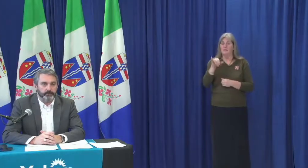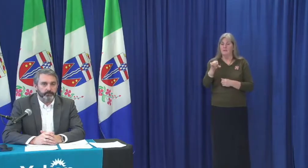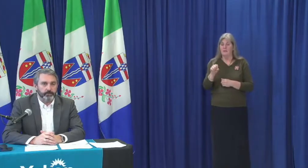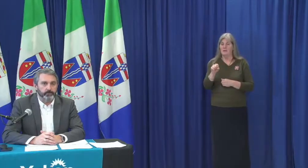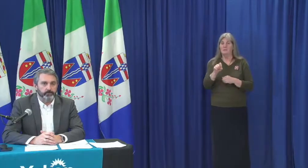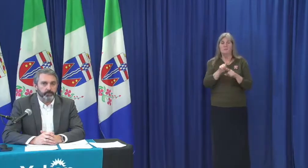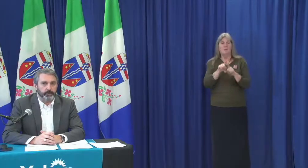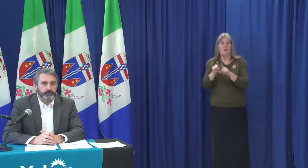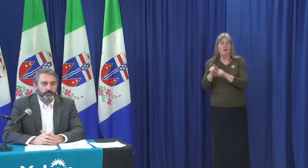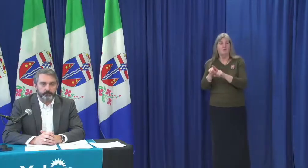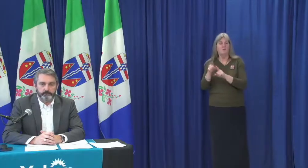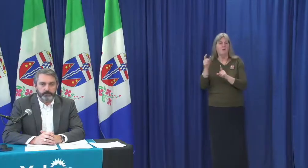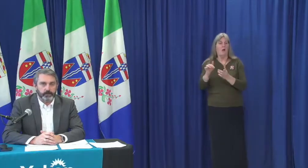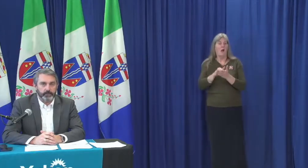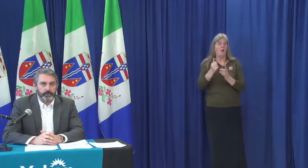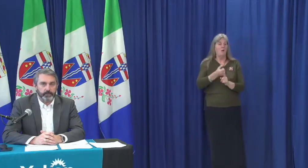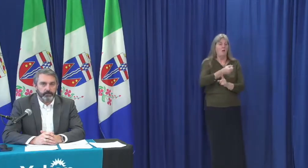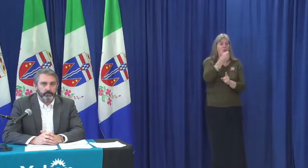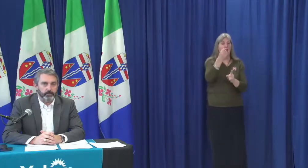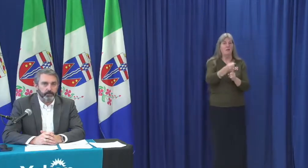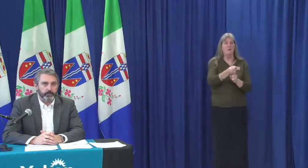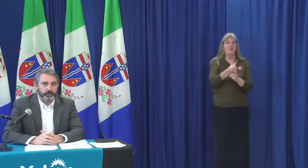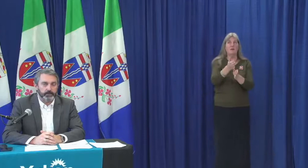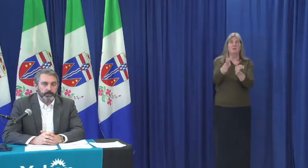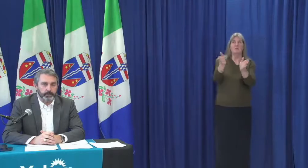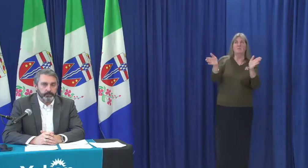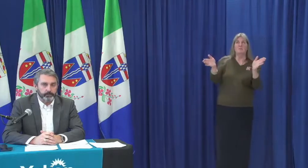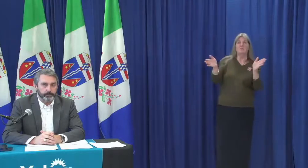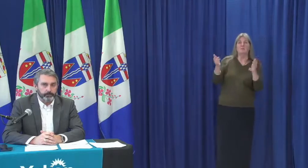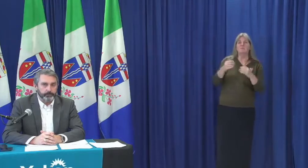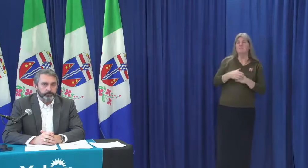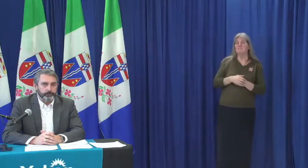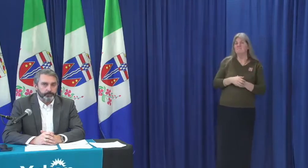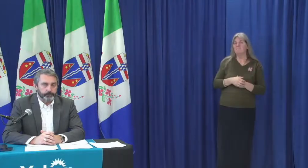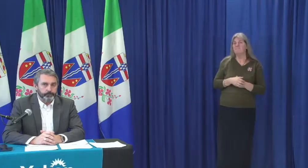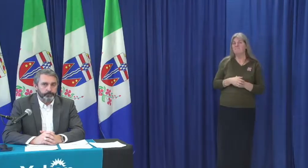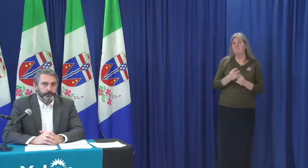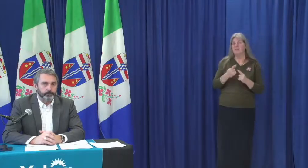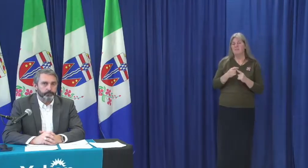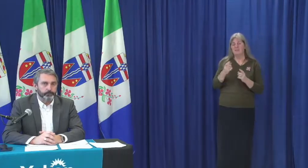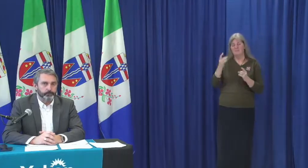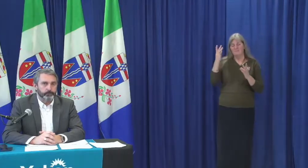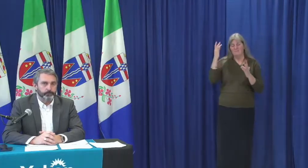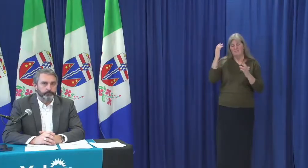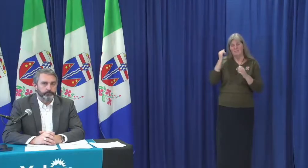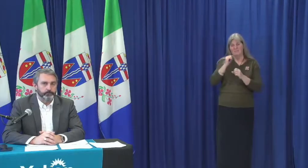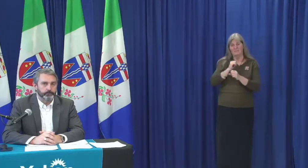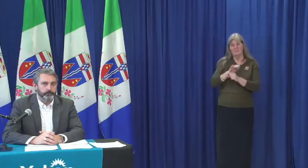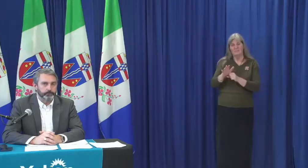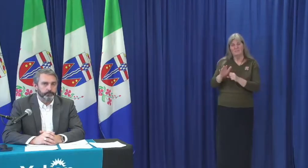the general population when it comes to the effects of this devastating disease.